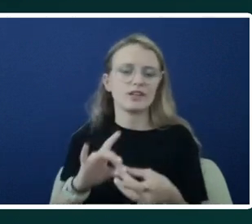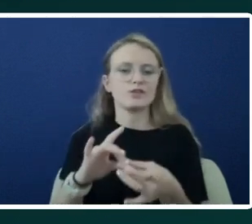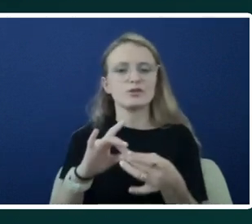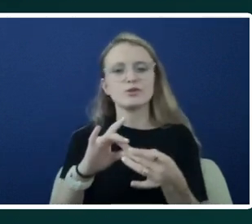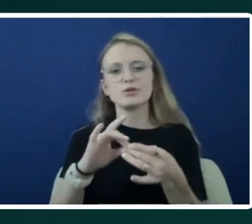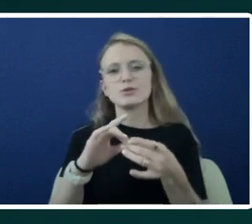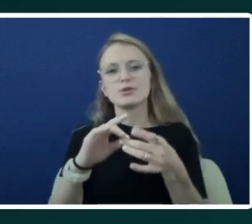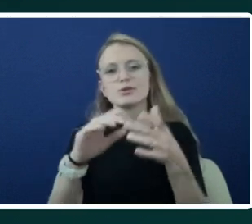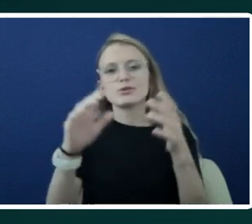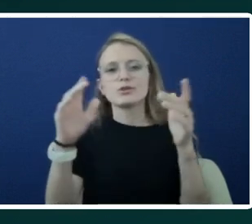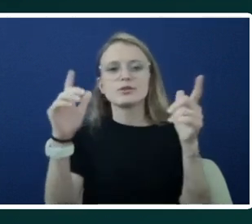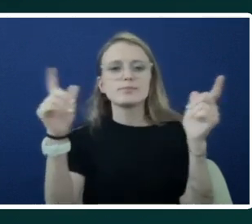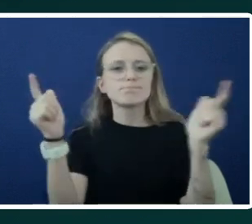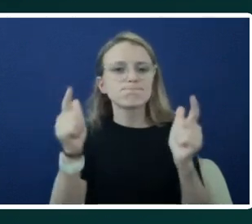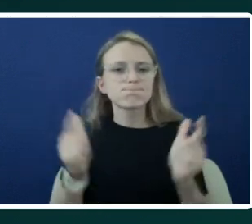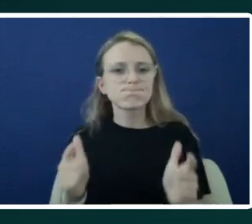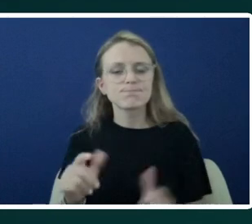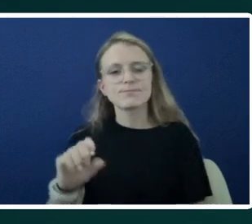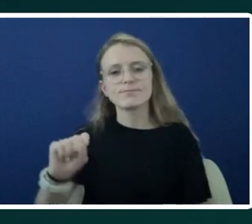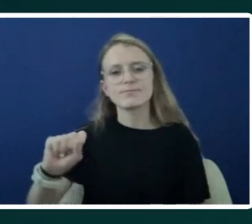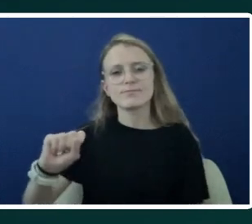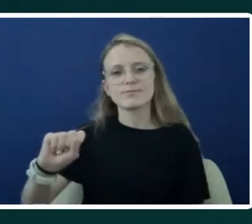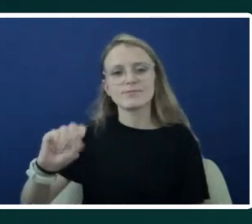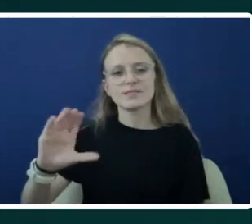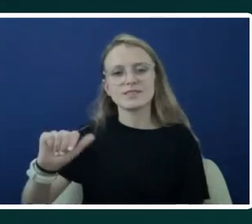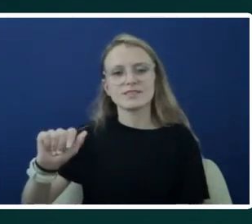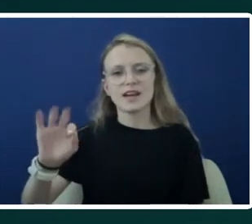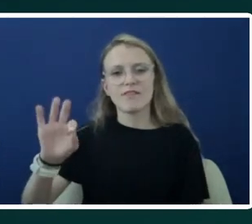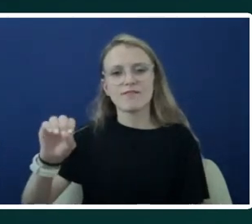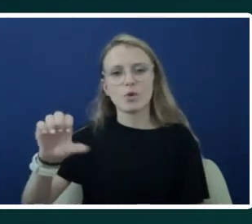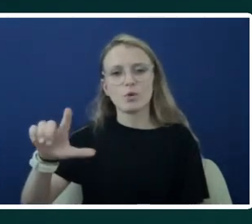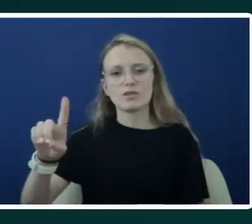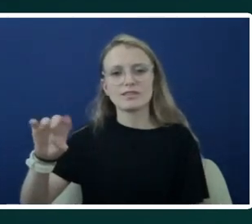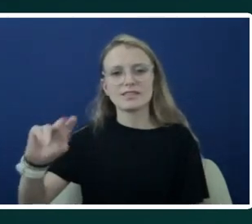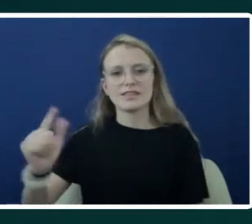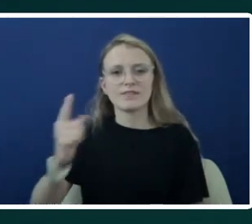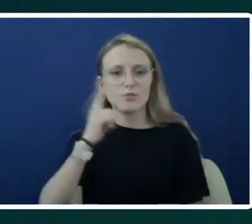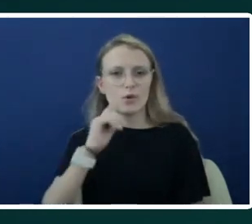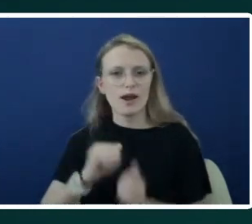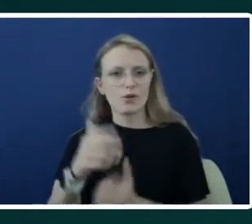there's lots of ways to interact with this content in the exhibition. Just turning things back as,